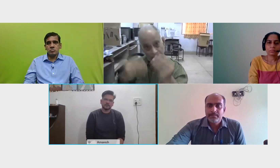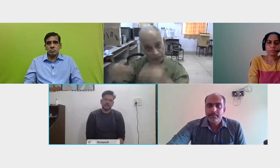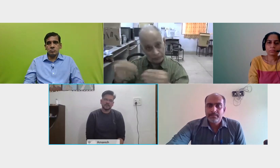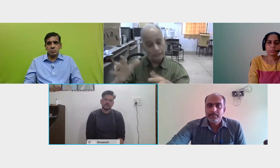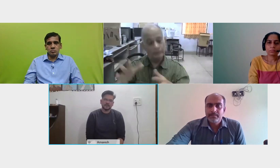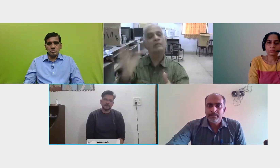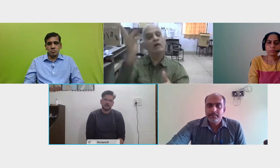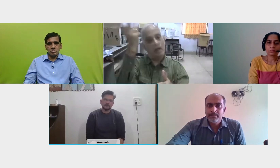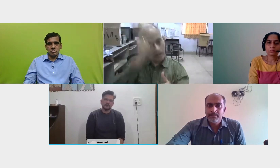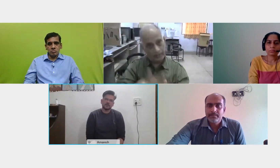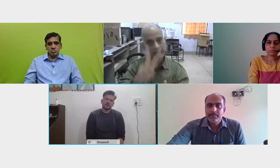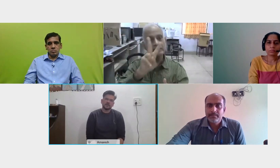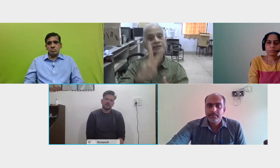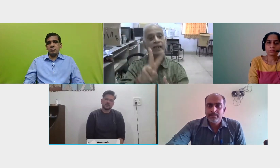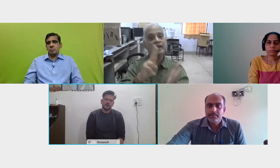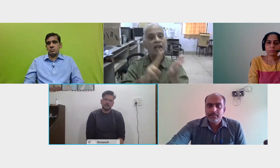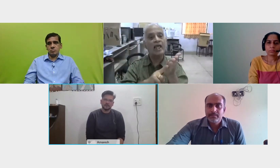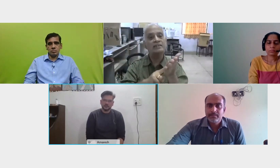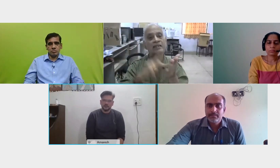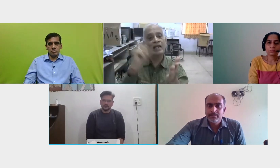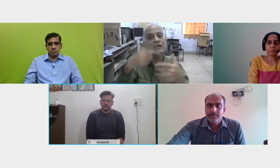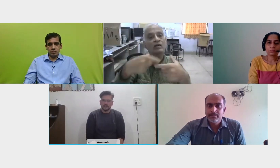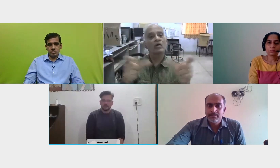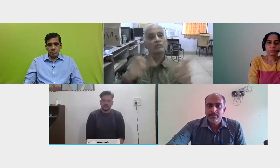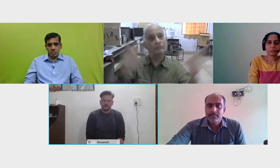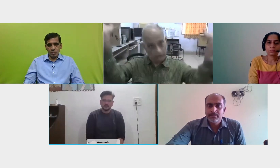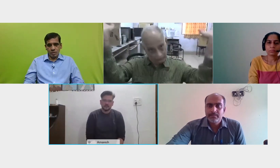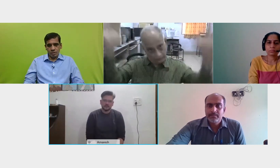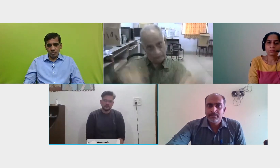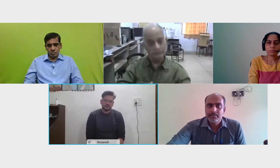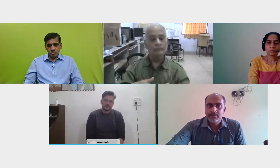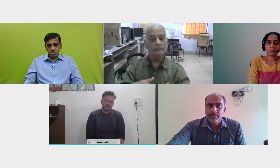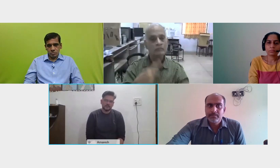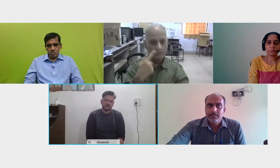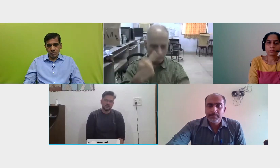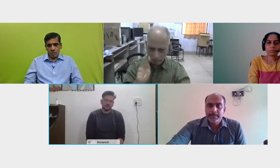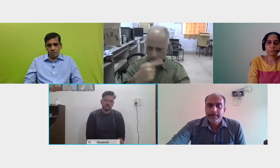had a second round. Again we had a national conference, second national conference and